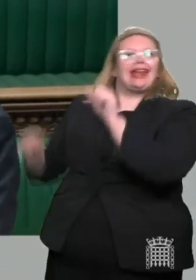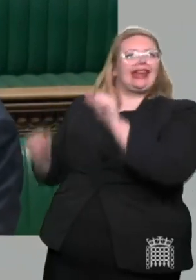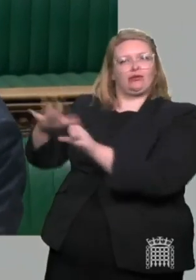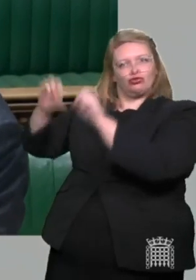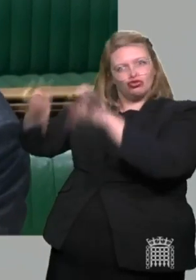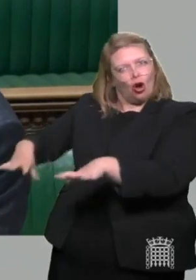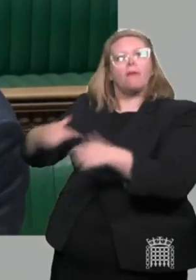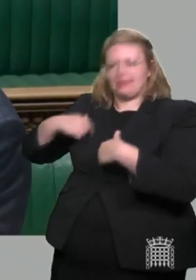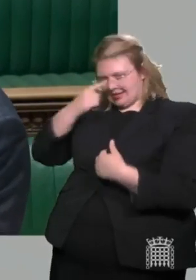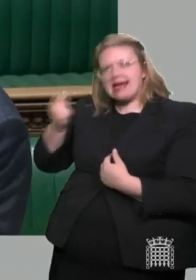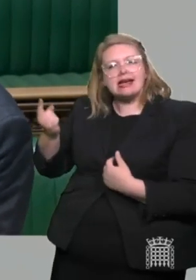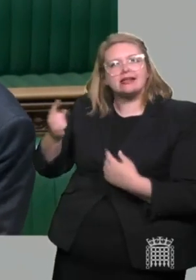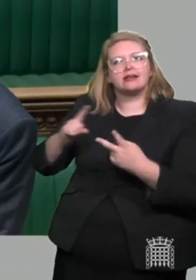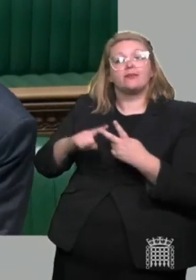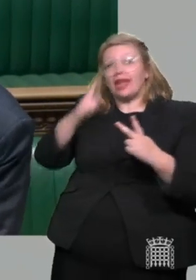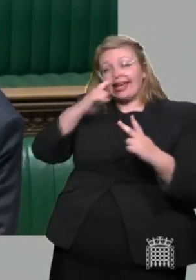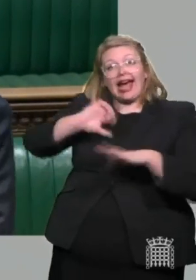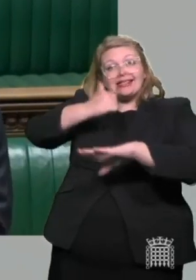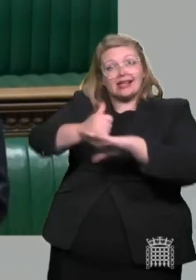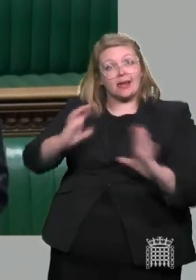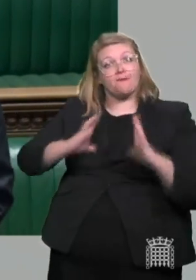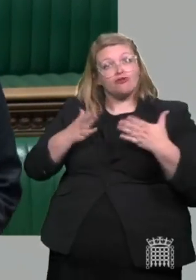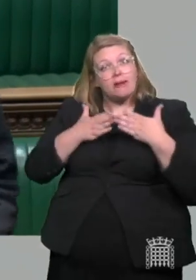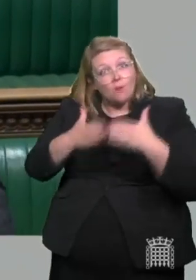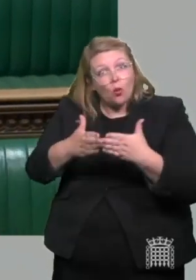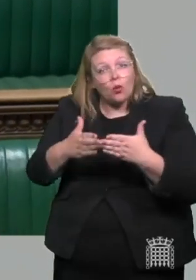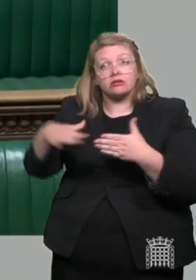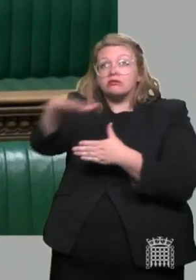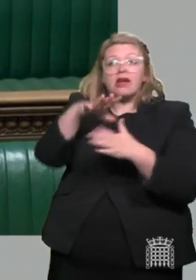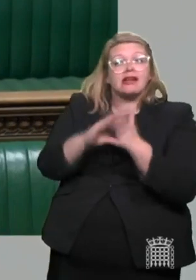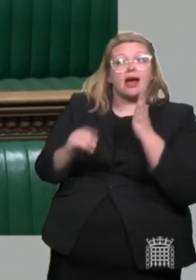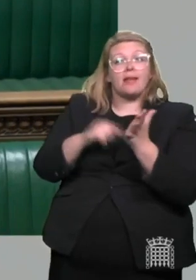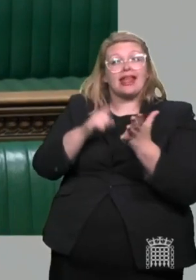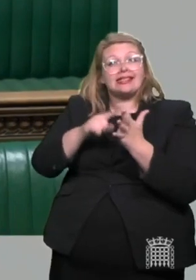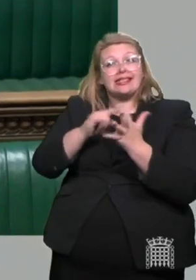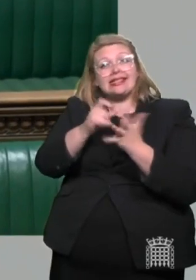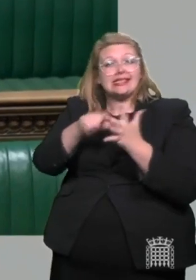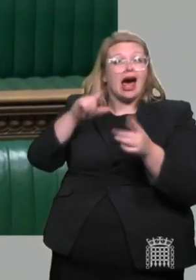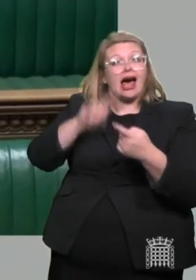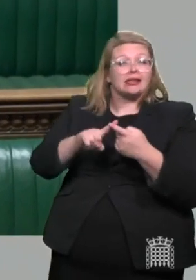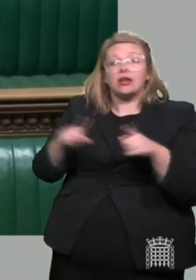us to deliver freeports in places like Teesside. Above all, taking back control of our country